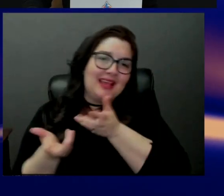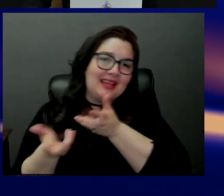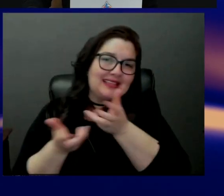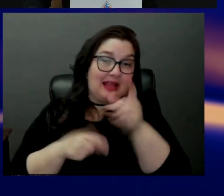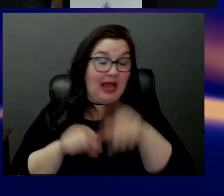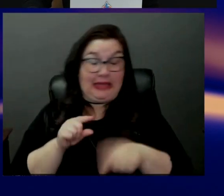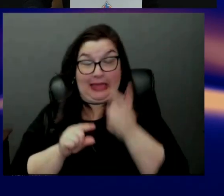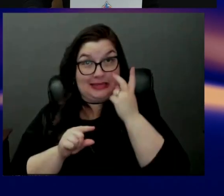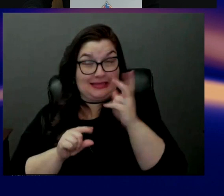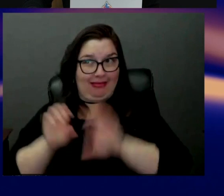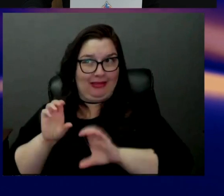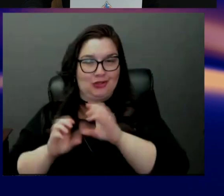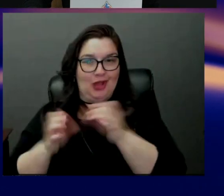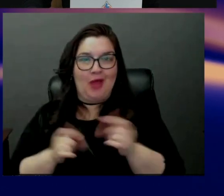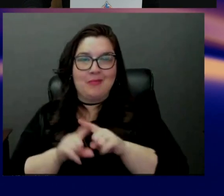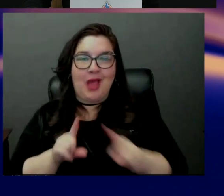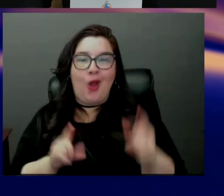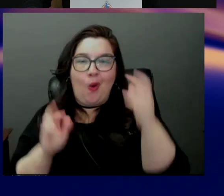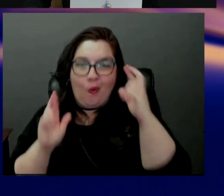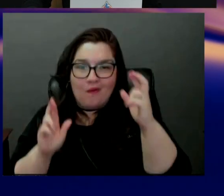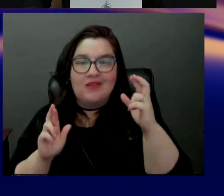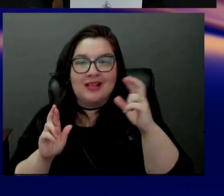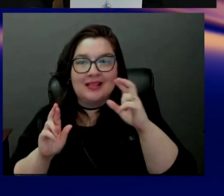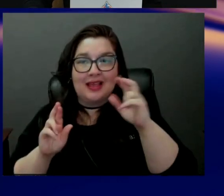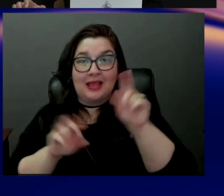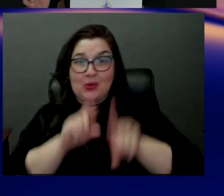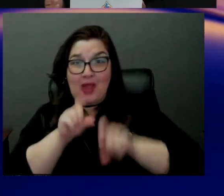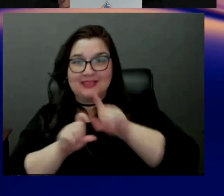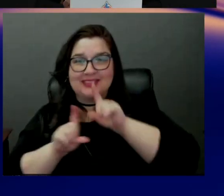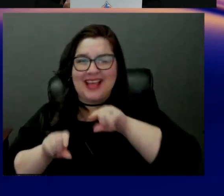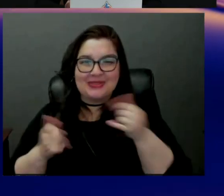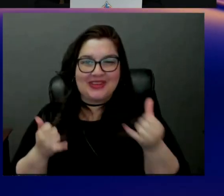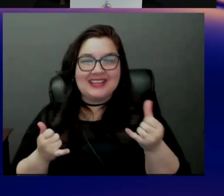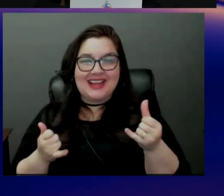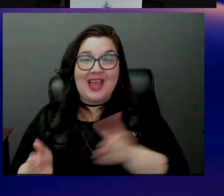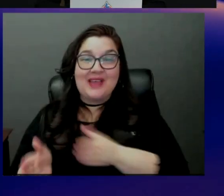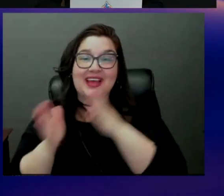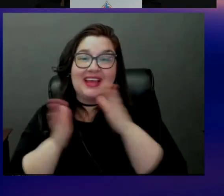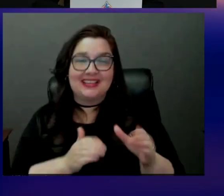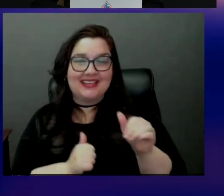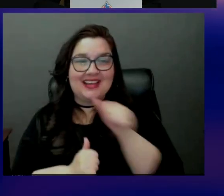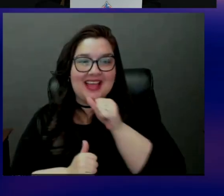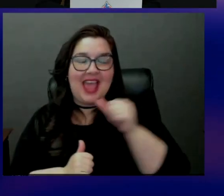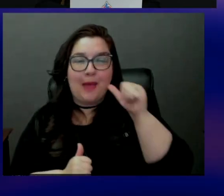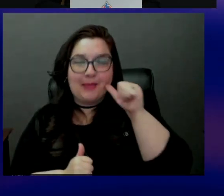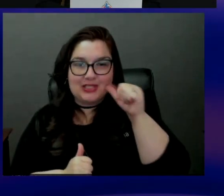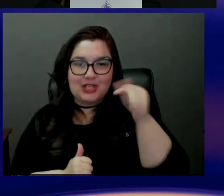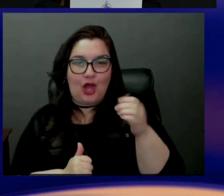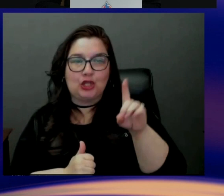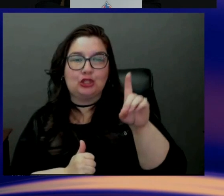but hopefully you're getting the answers that you need. All right, cool. Next we have Amazon GuardDuty which is going to help you protect.